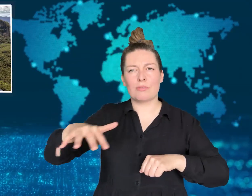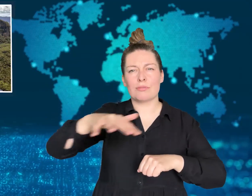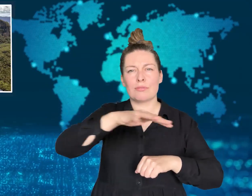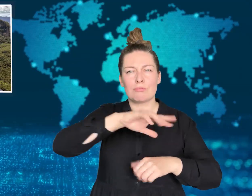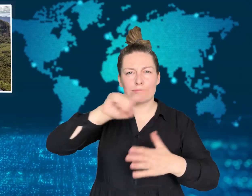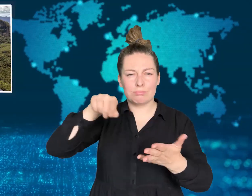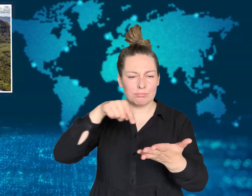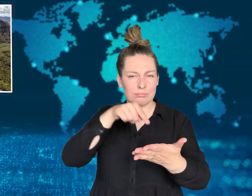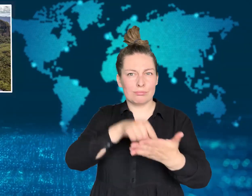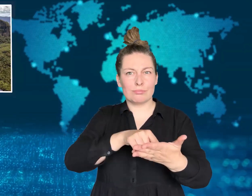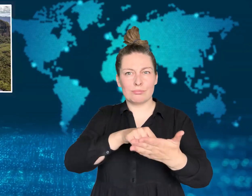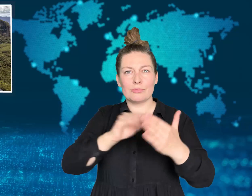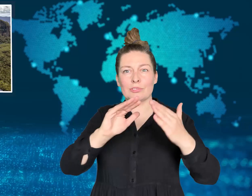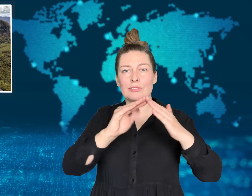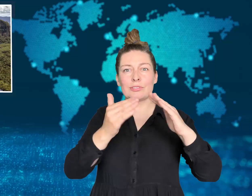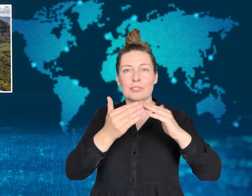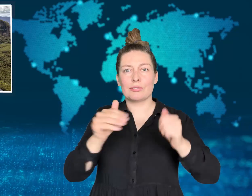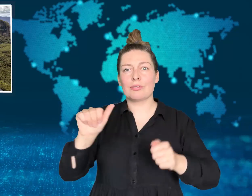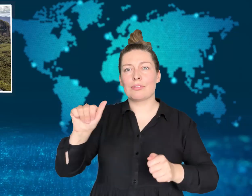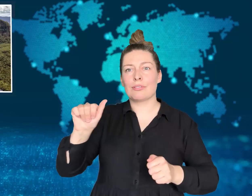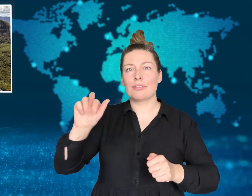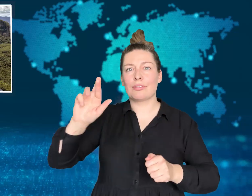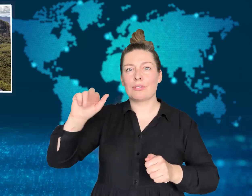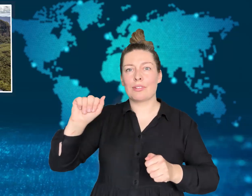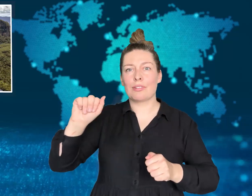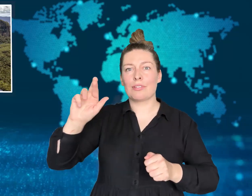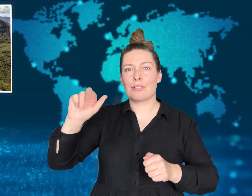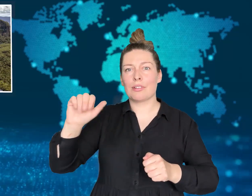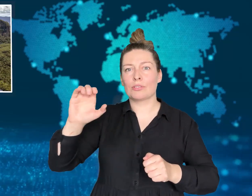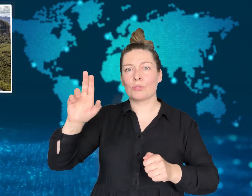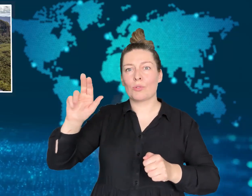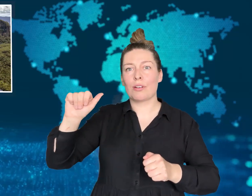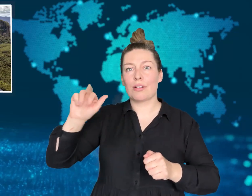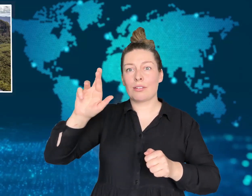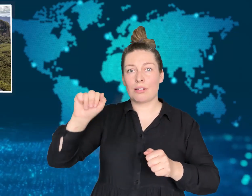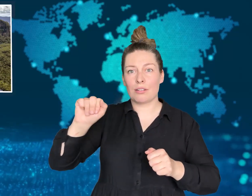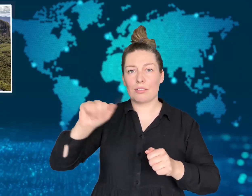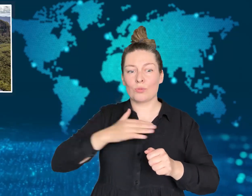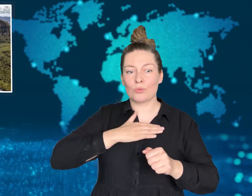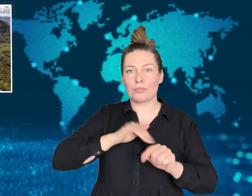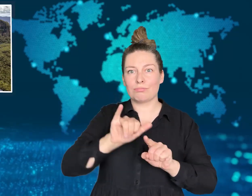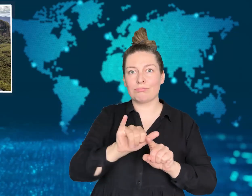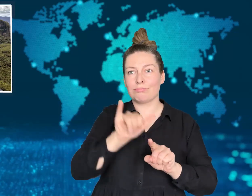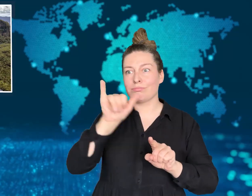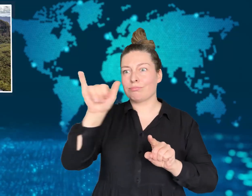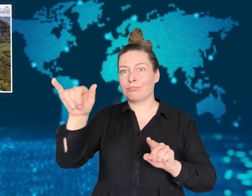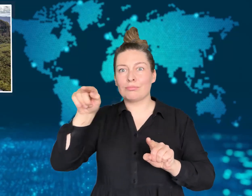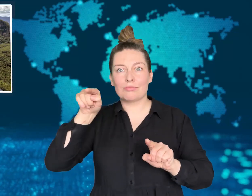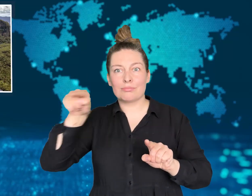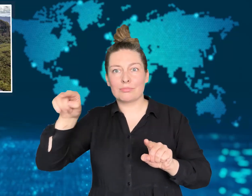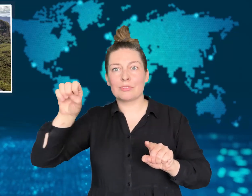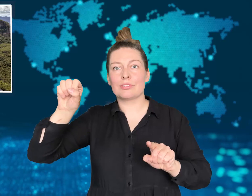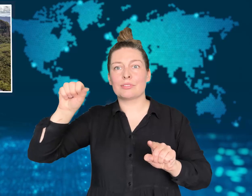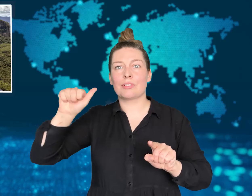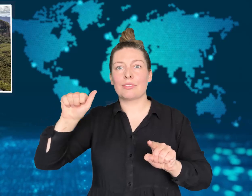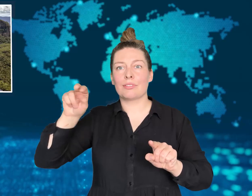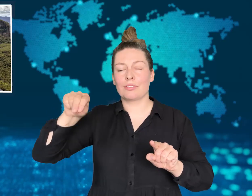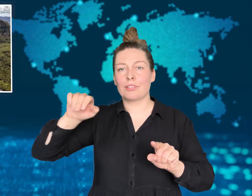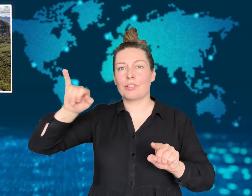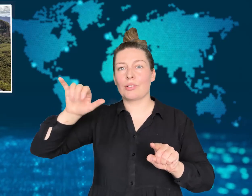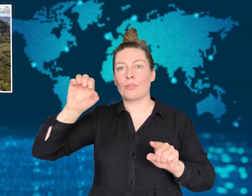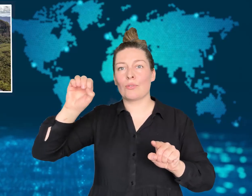The pilot had reported engine problems earlier in the flight